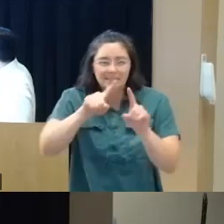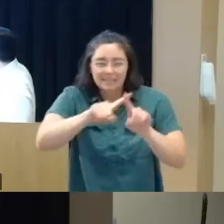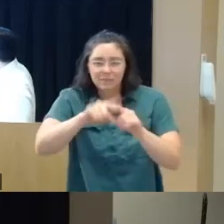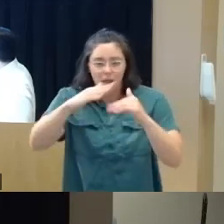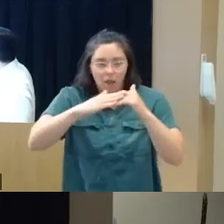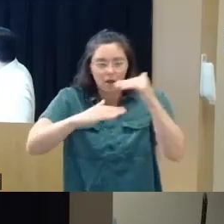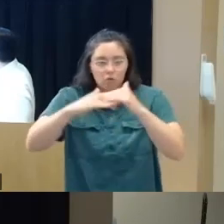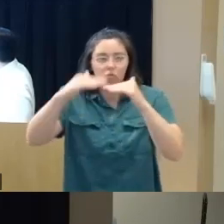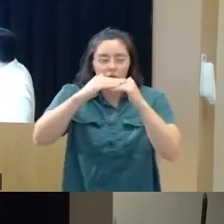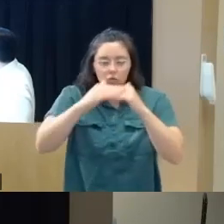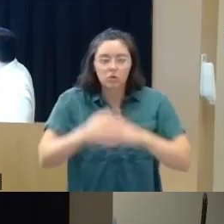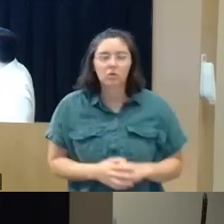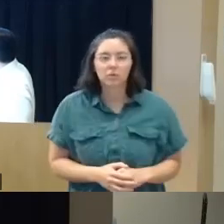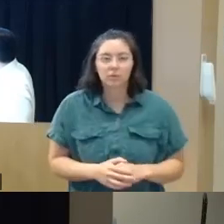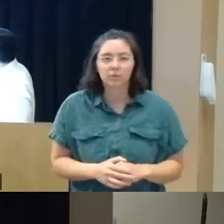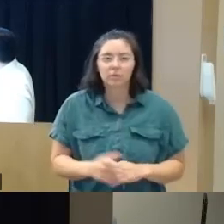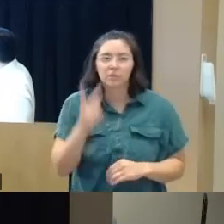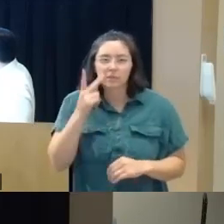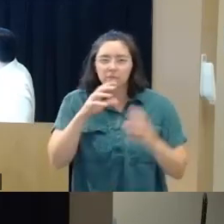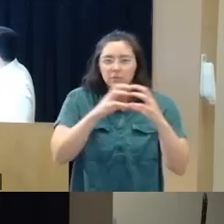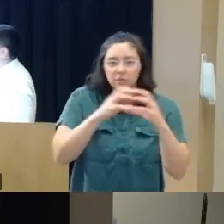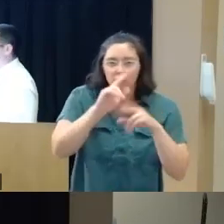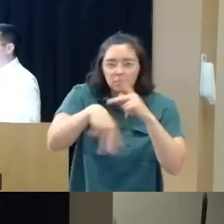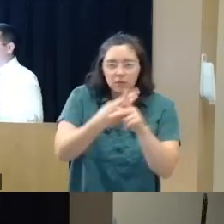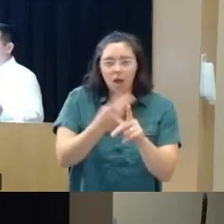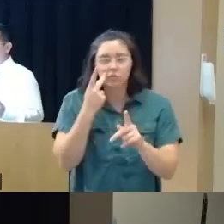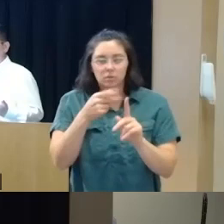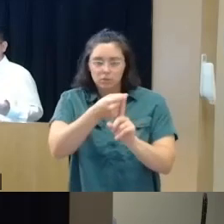layers and you can see the different cell types that are there and it's just there was just much